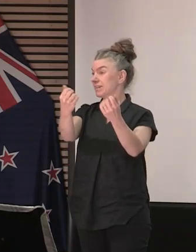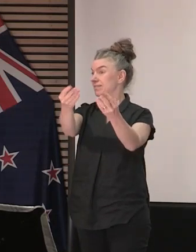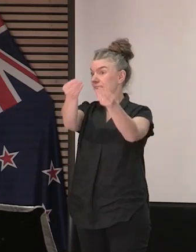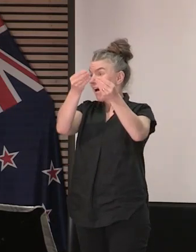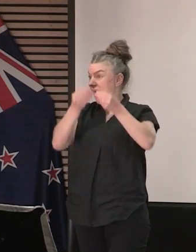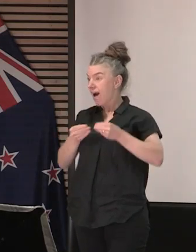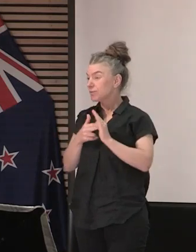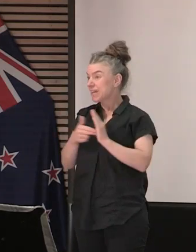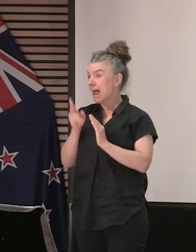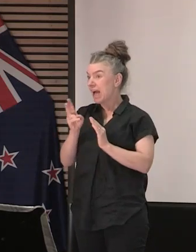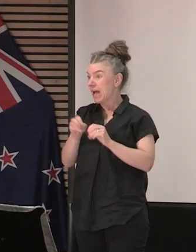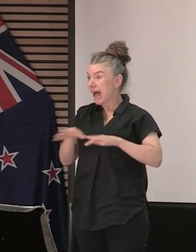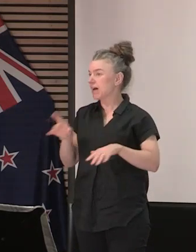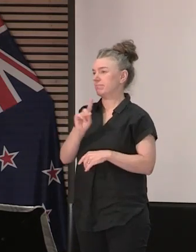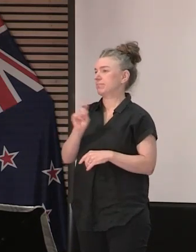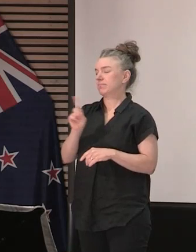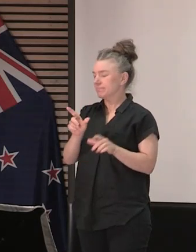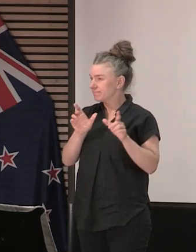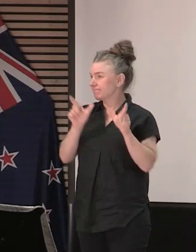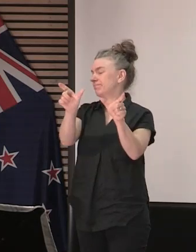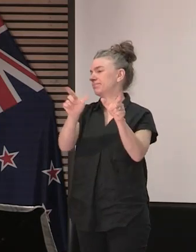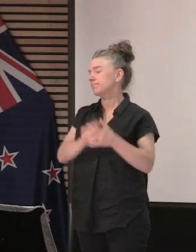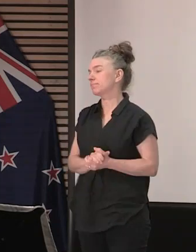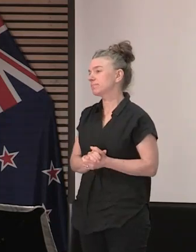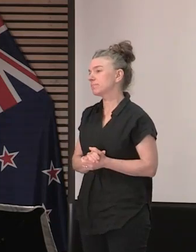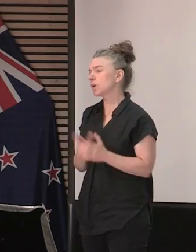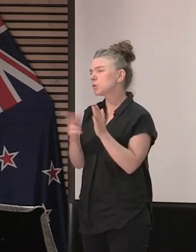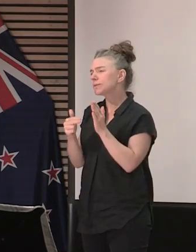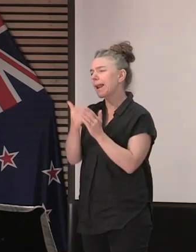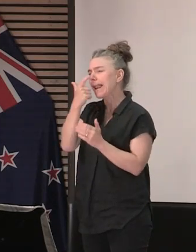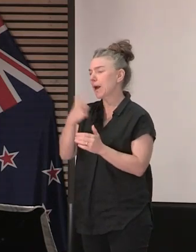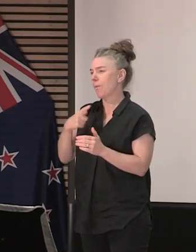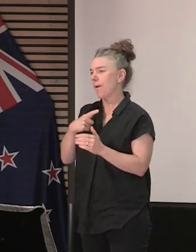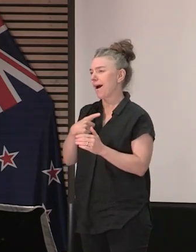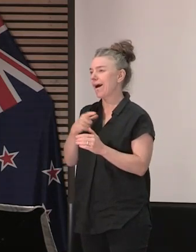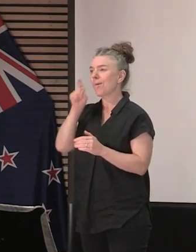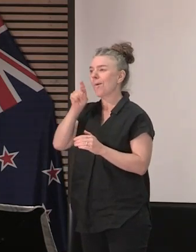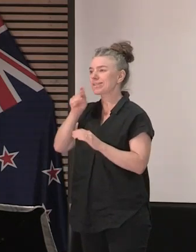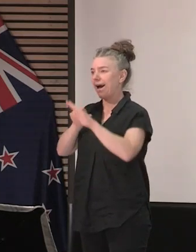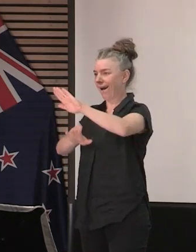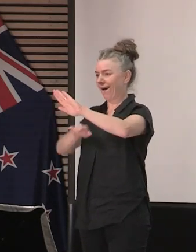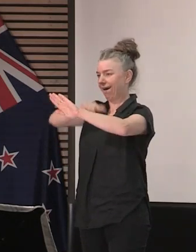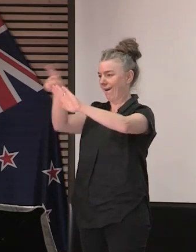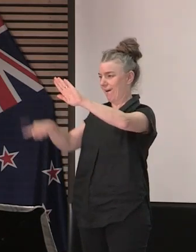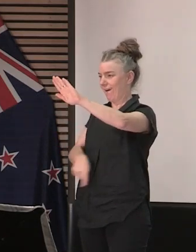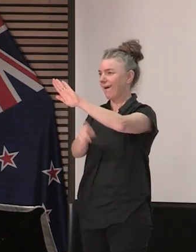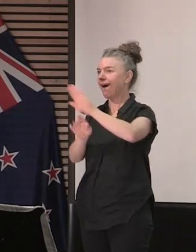As anisland nation, we have adistinct advantage in ourability to eliminate thevirus, but our